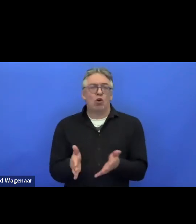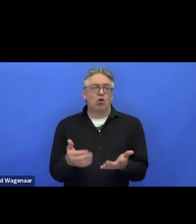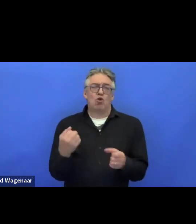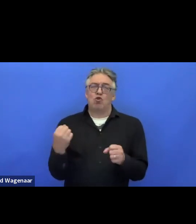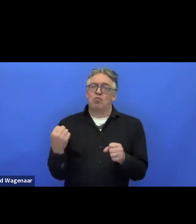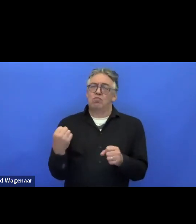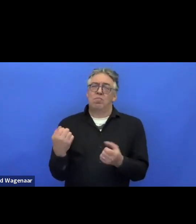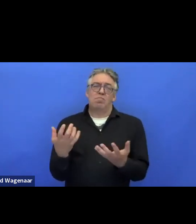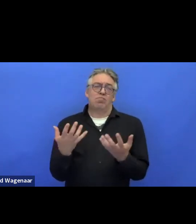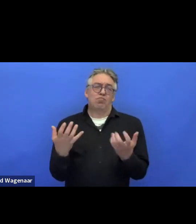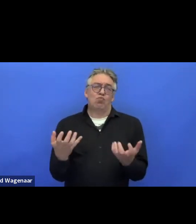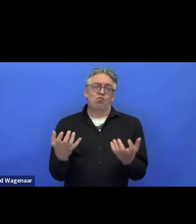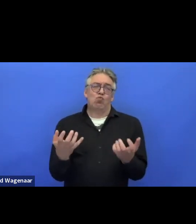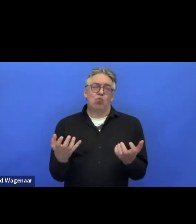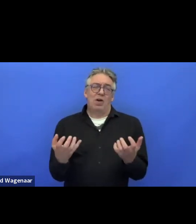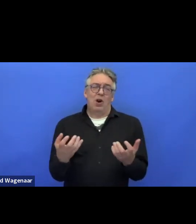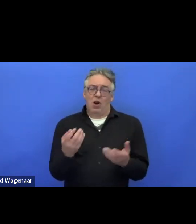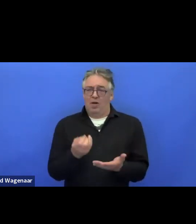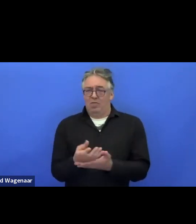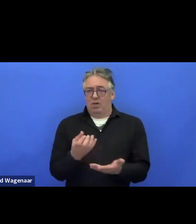about this one-hour workshop today.